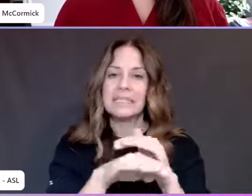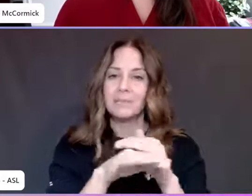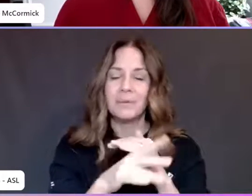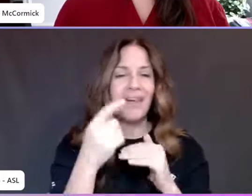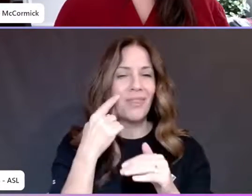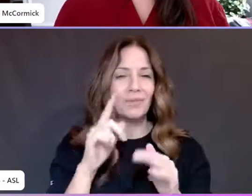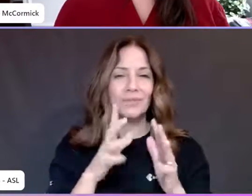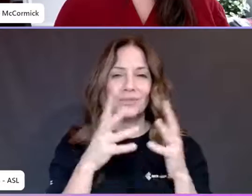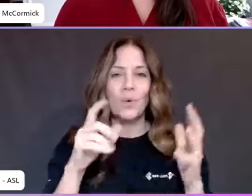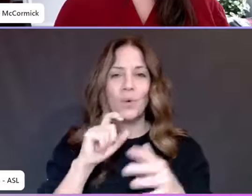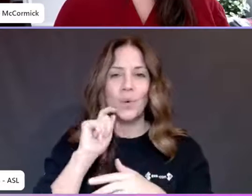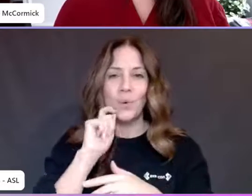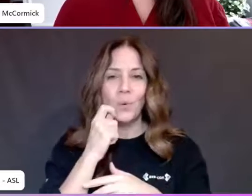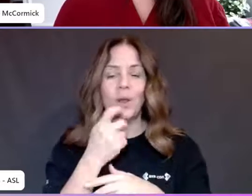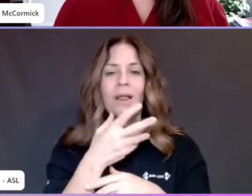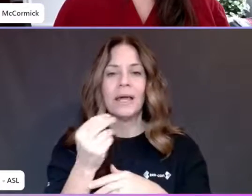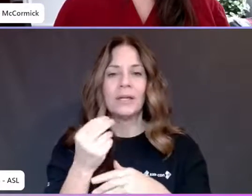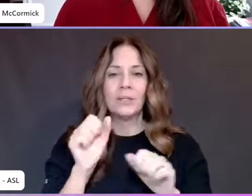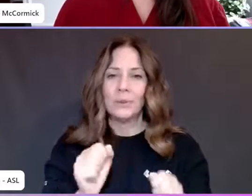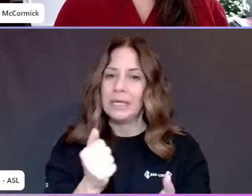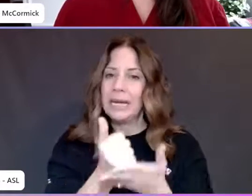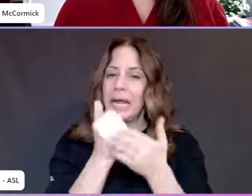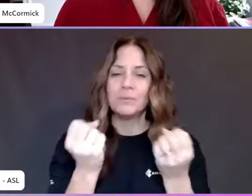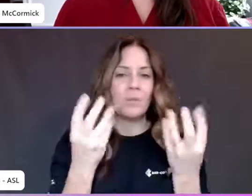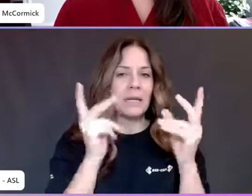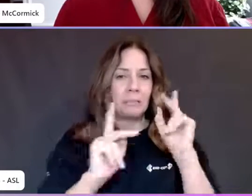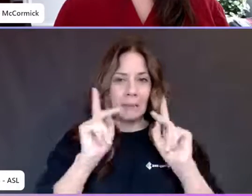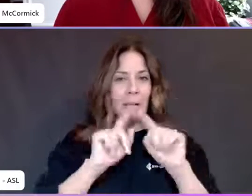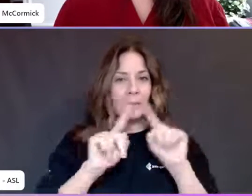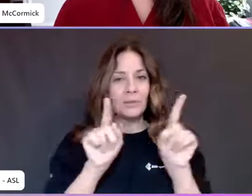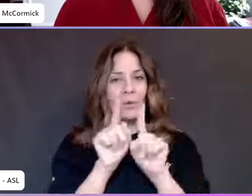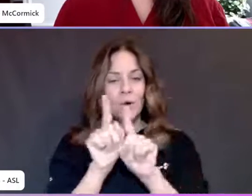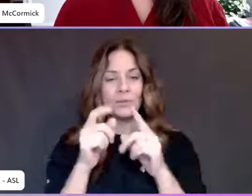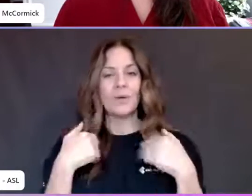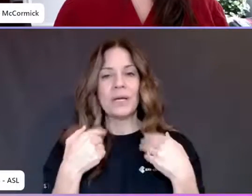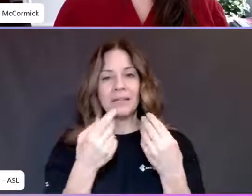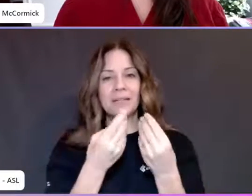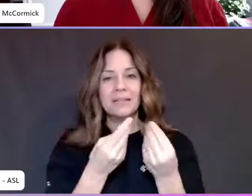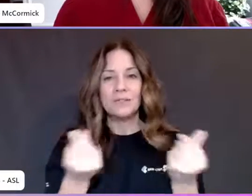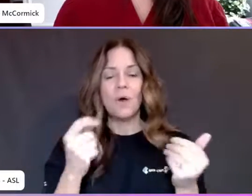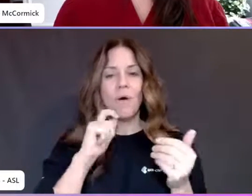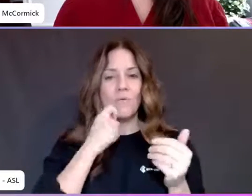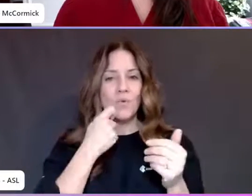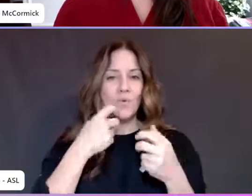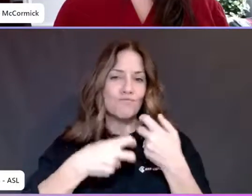if it's accessible. So I think with that being such a big task I really fell in love with accessibility and thought